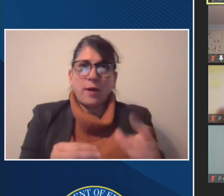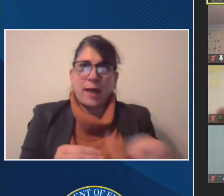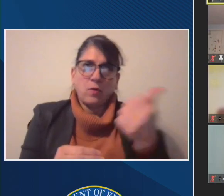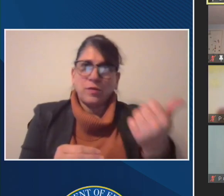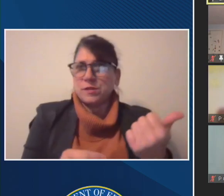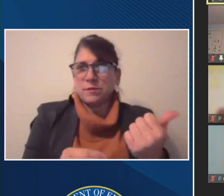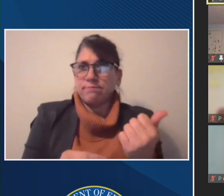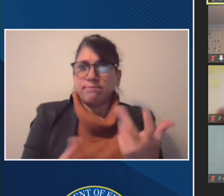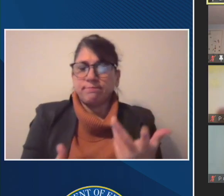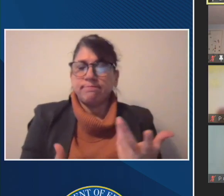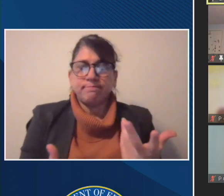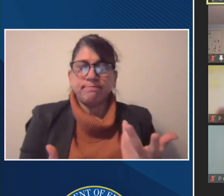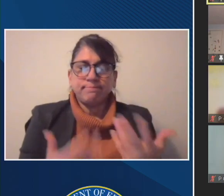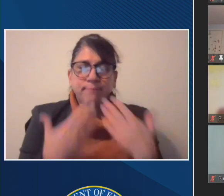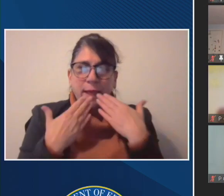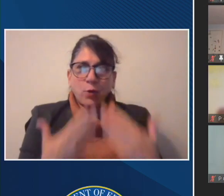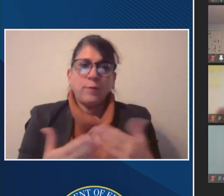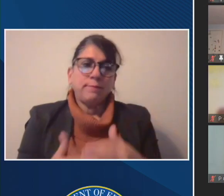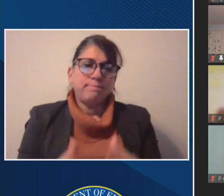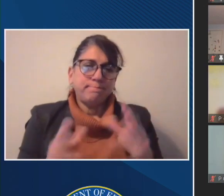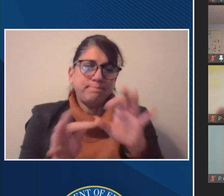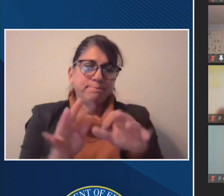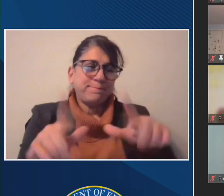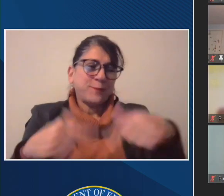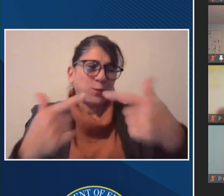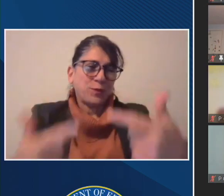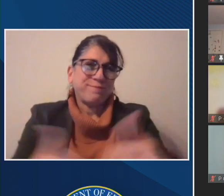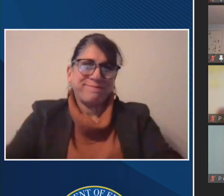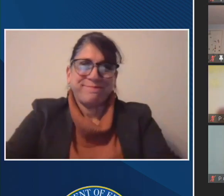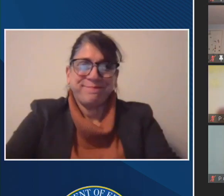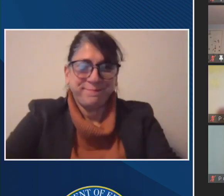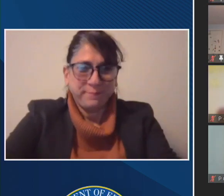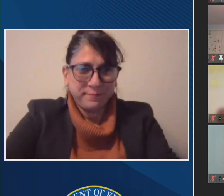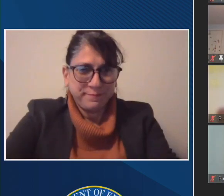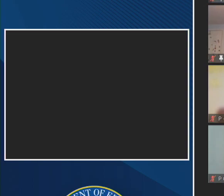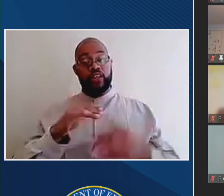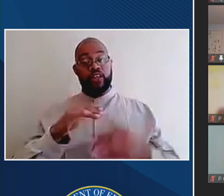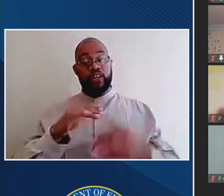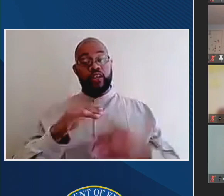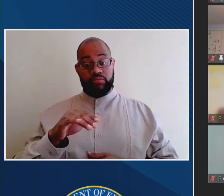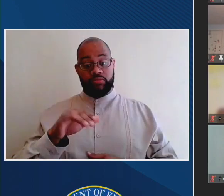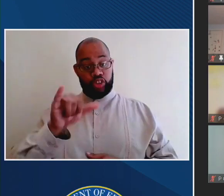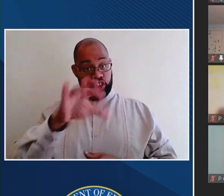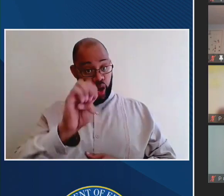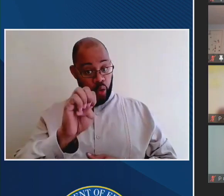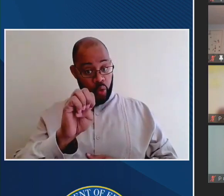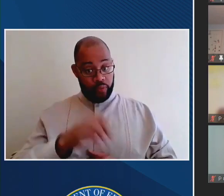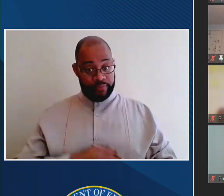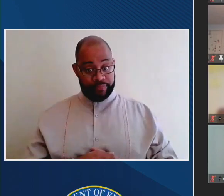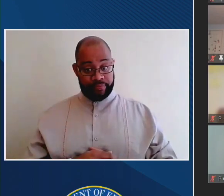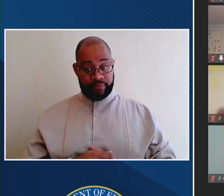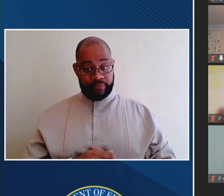Okay, thank you. Jo Blondin? Yes. I think we need somebody at the table